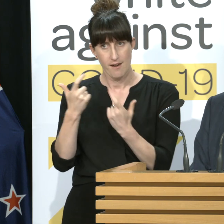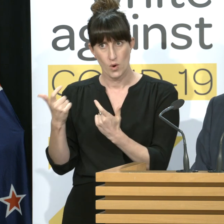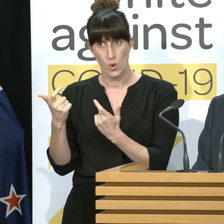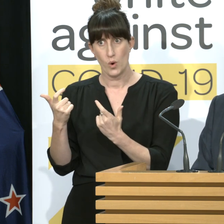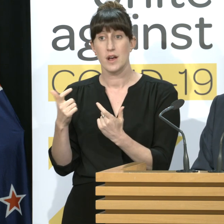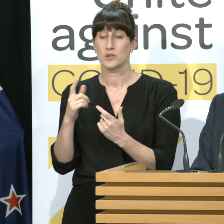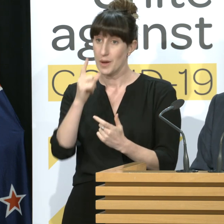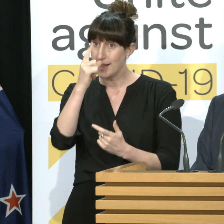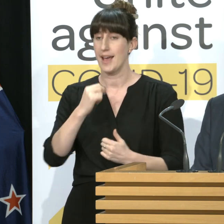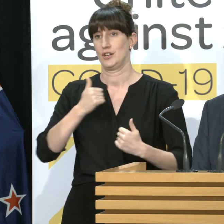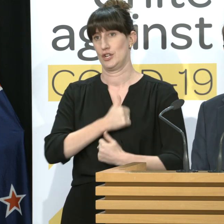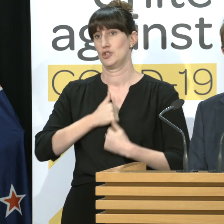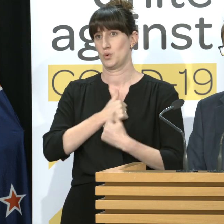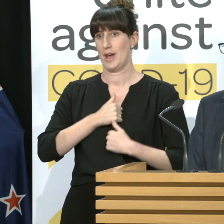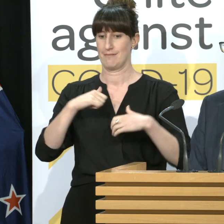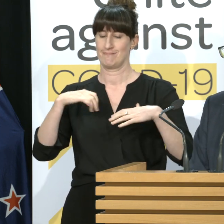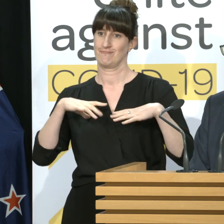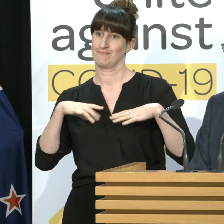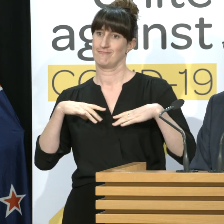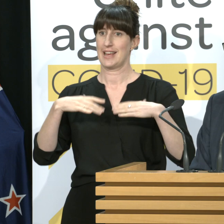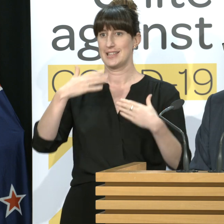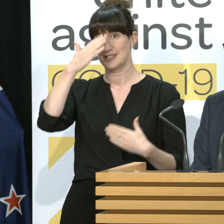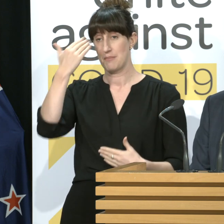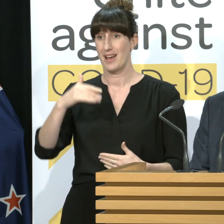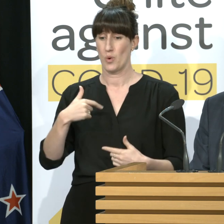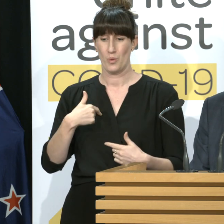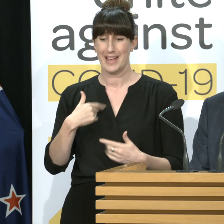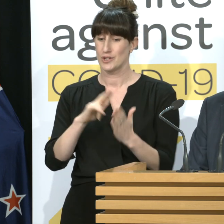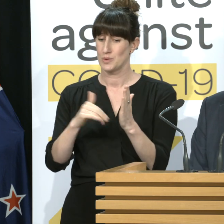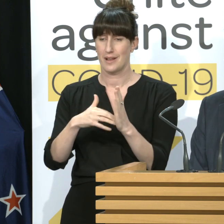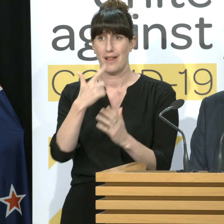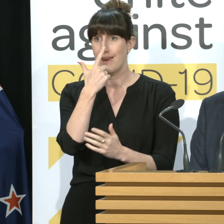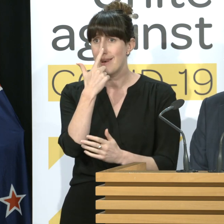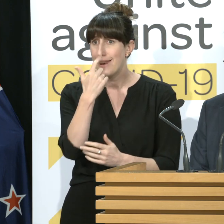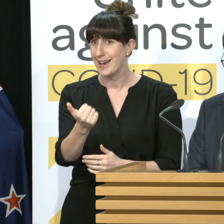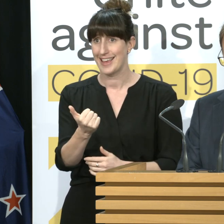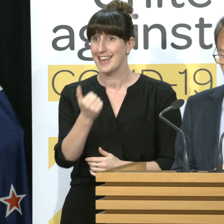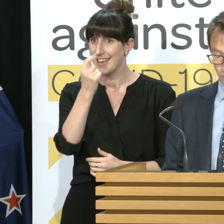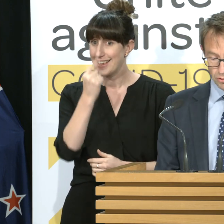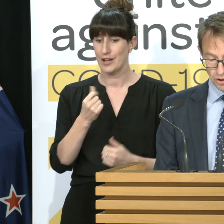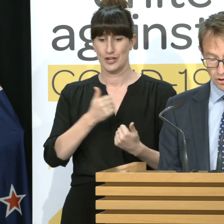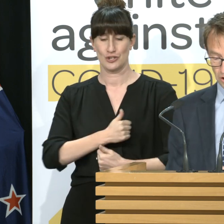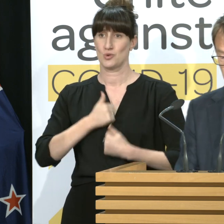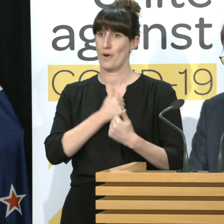enjoyed without restrictions. We are in an incredibly privileged position. While we have planned for a possible resurgence,